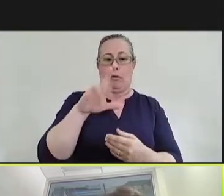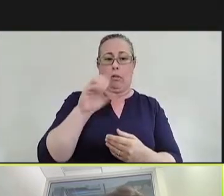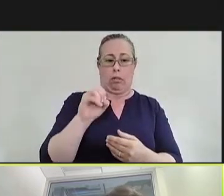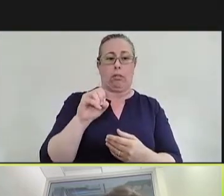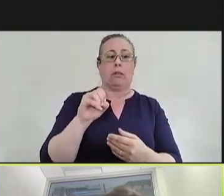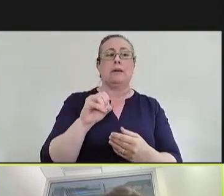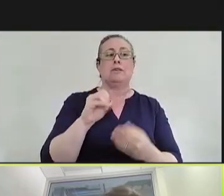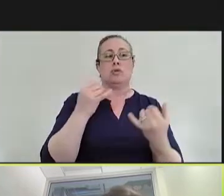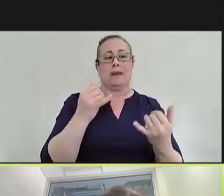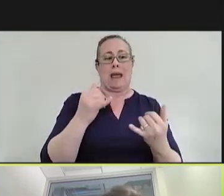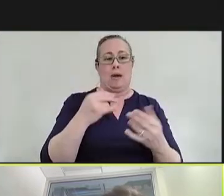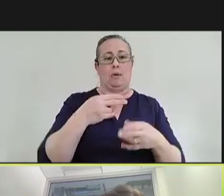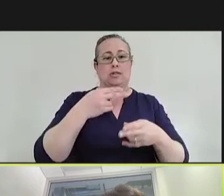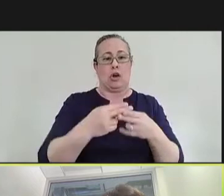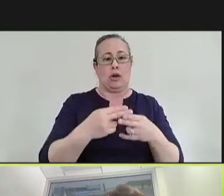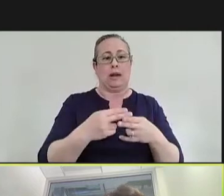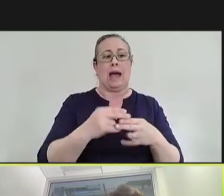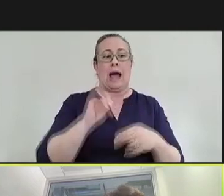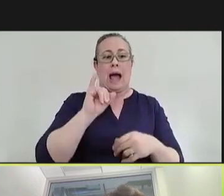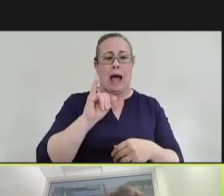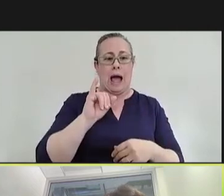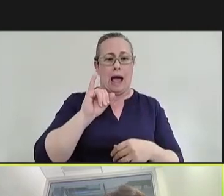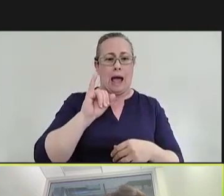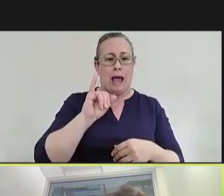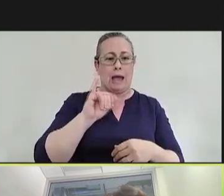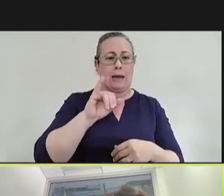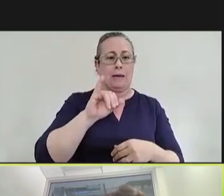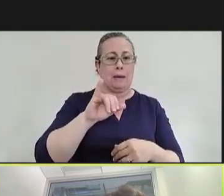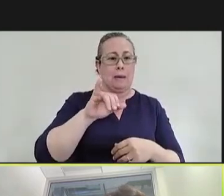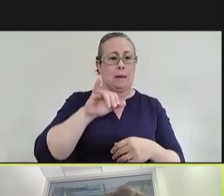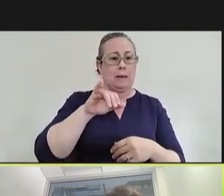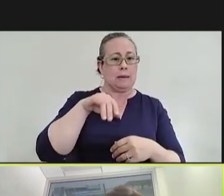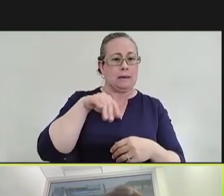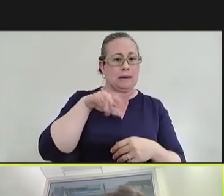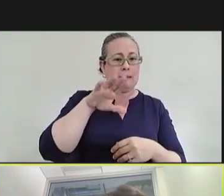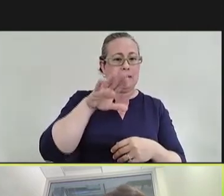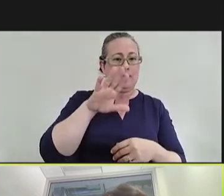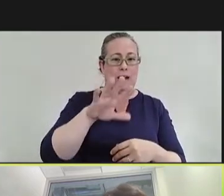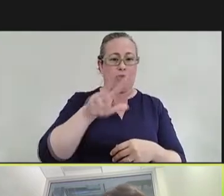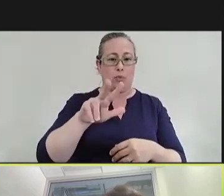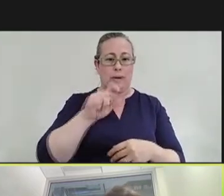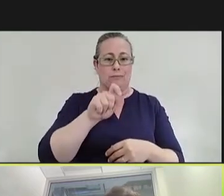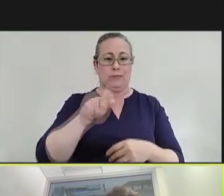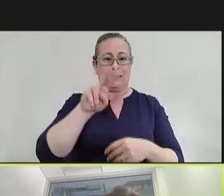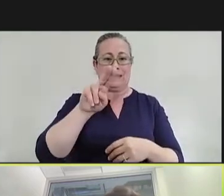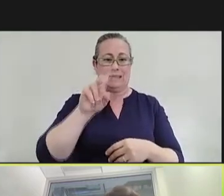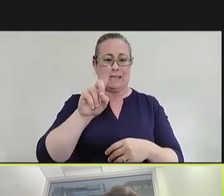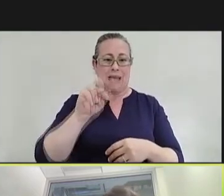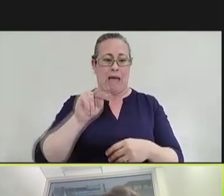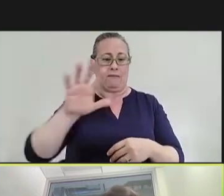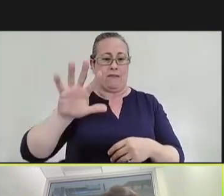IF53DN5. In blue is the trimeric component, which we want to scaffold the trimer on.